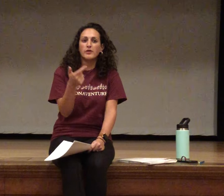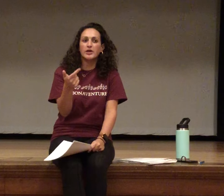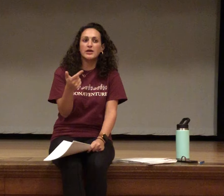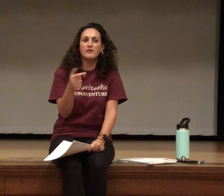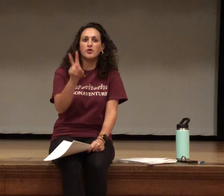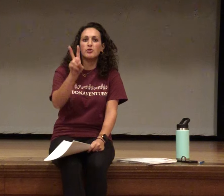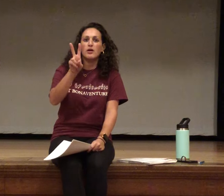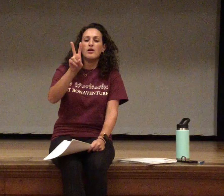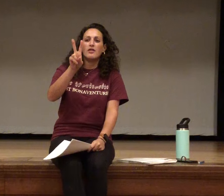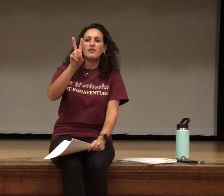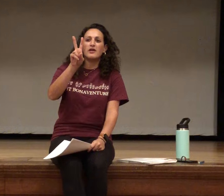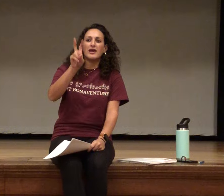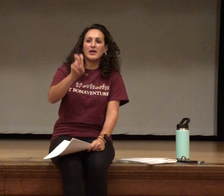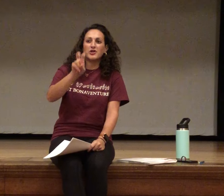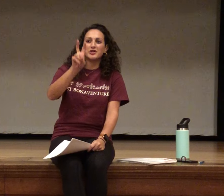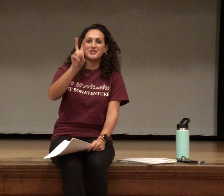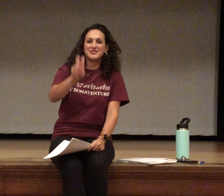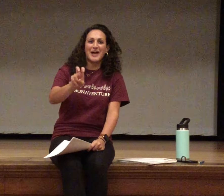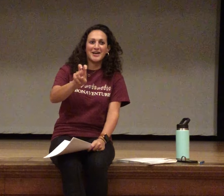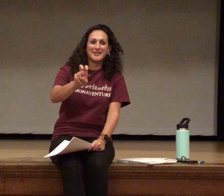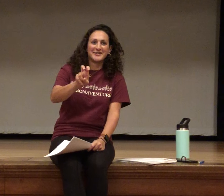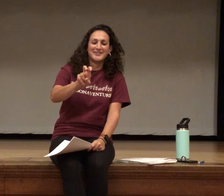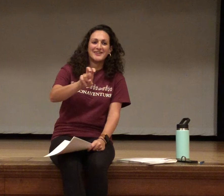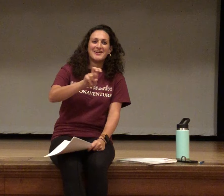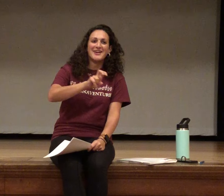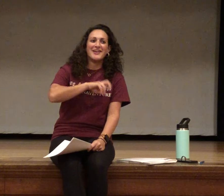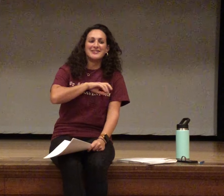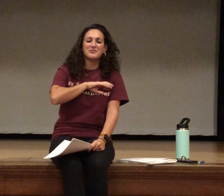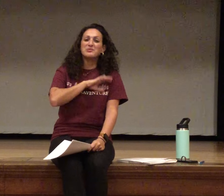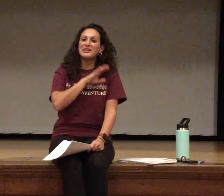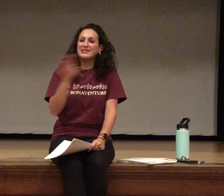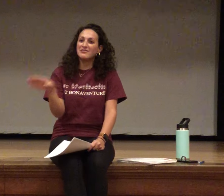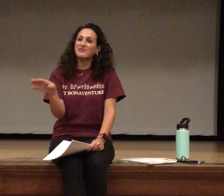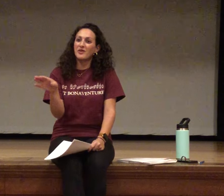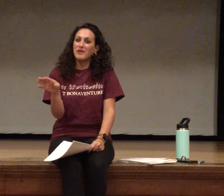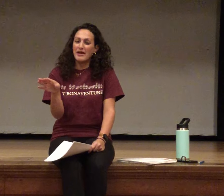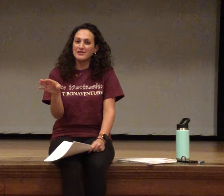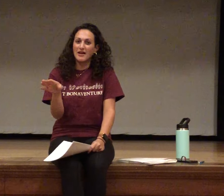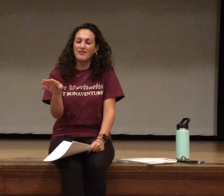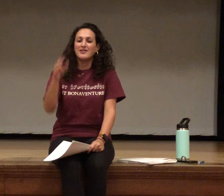and they're going to give you the English sign and it's completely different from ASL